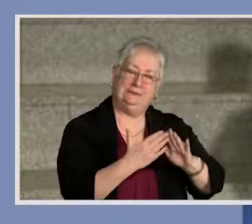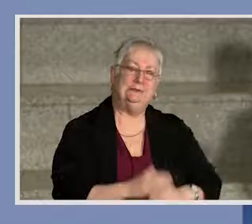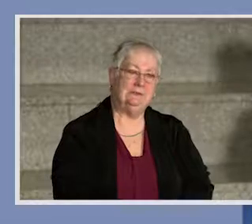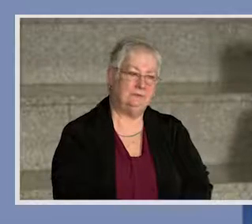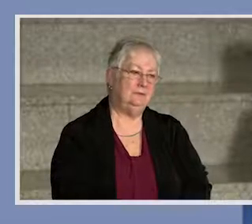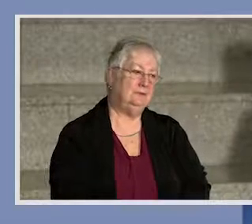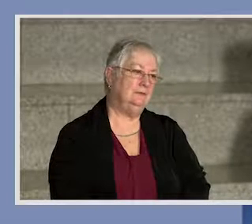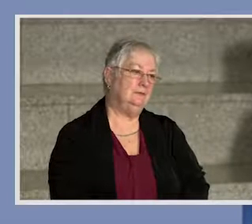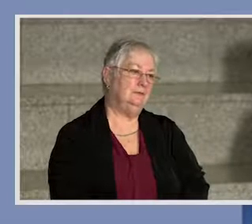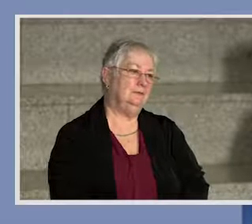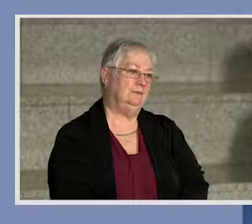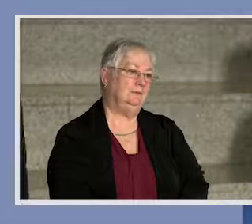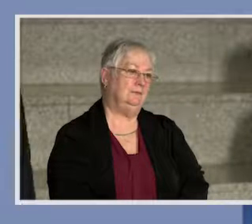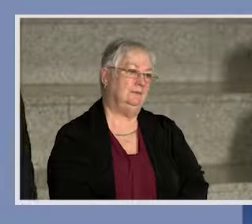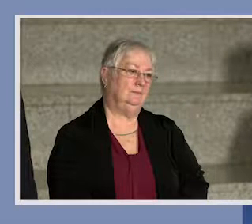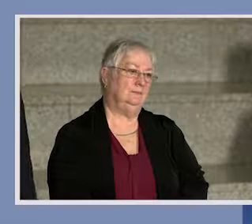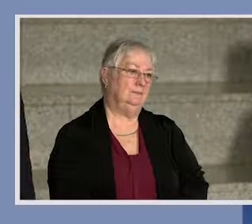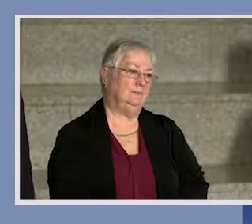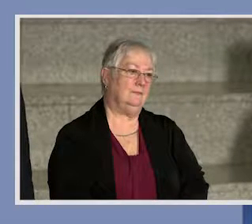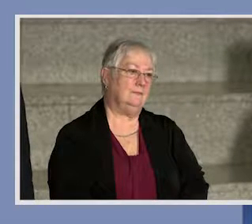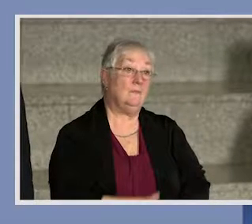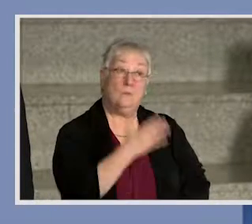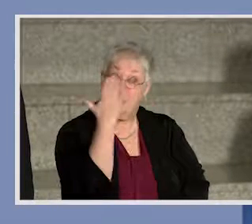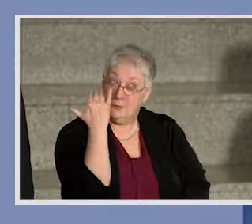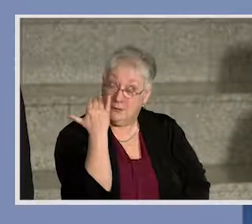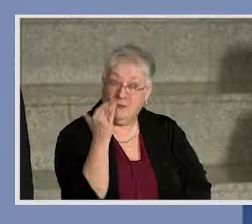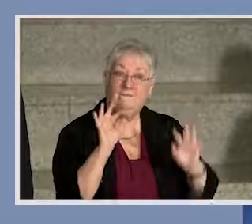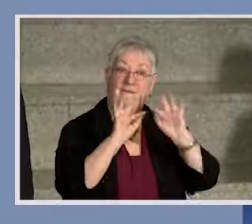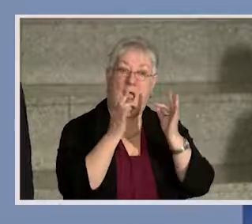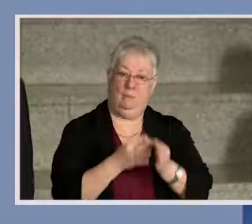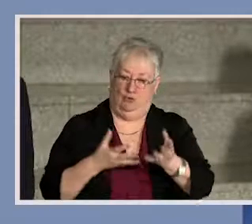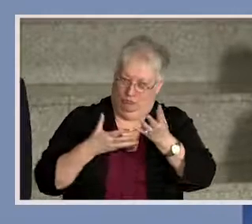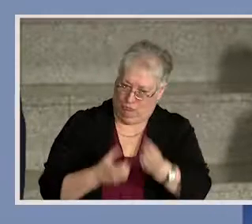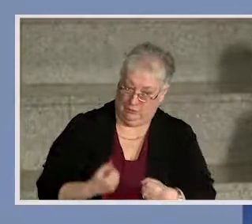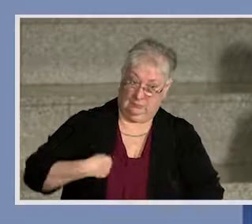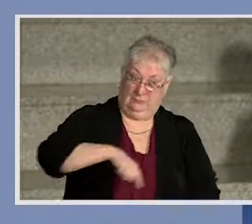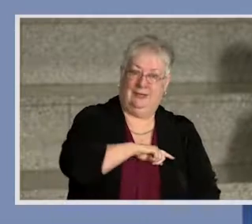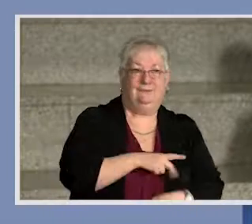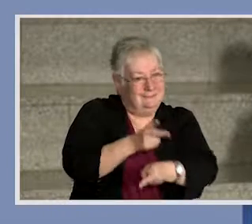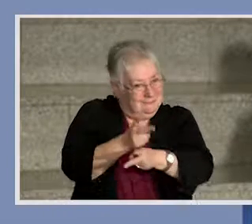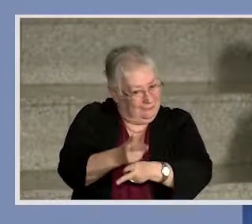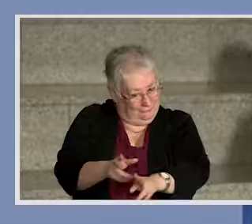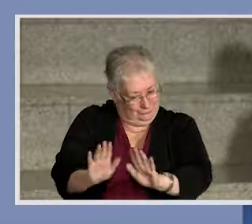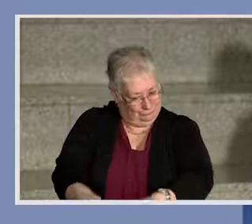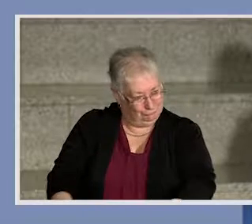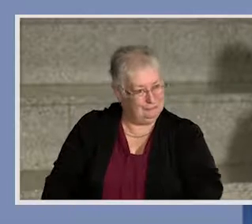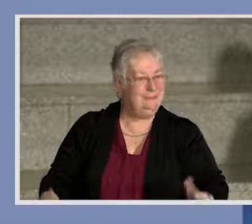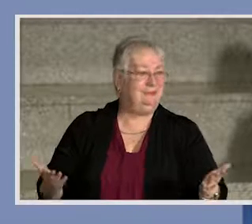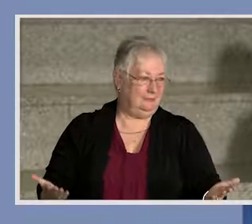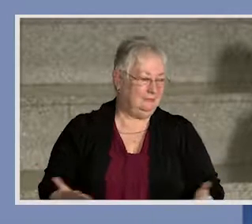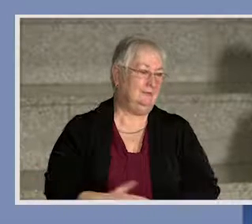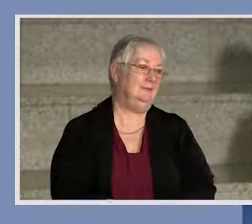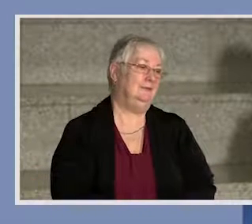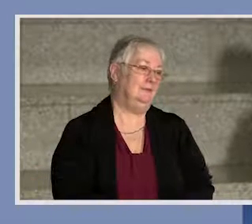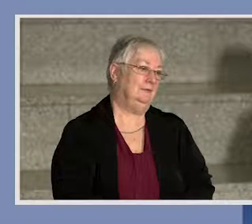EDUCATION SYSTEM, AND WE ARE LOOKING FORWARD TO MAKING A VERY SIGNIFICANT INVESTMENT THIS YEAR, TOO.